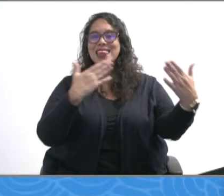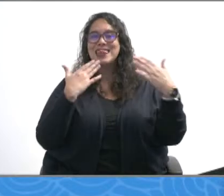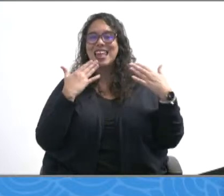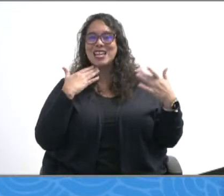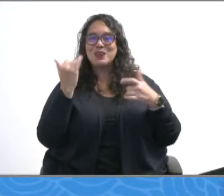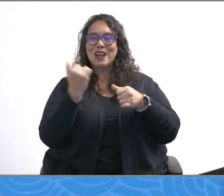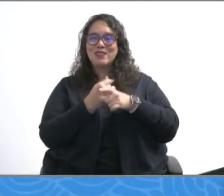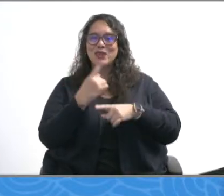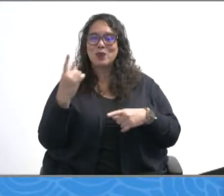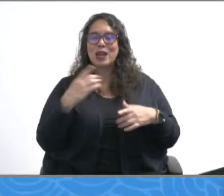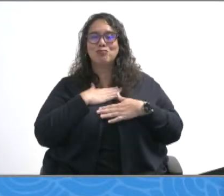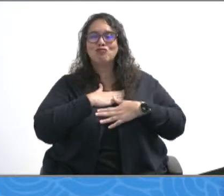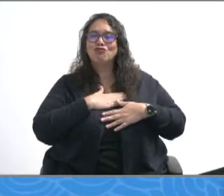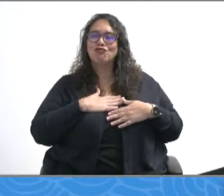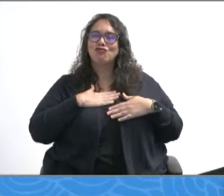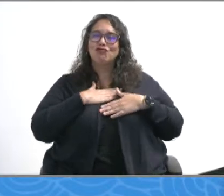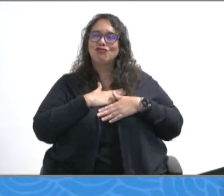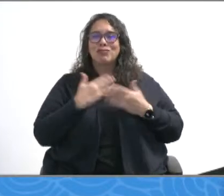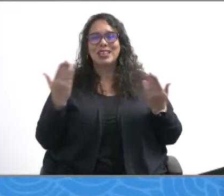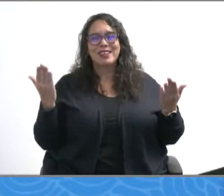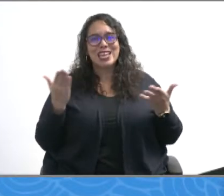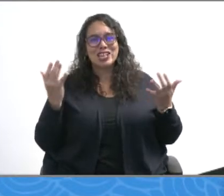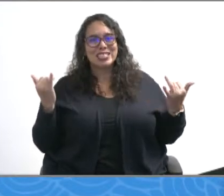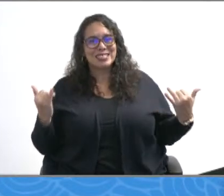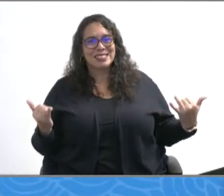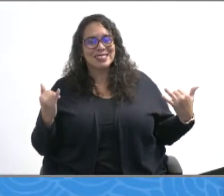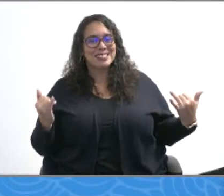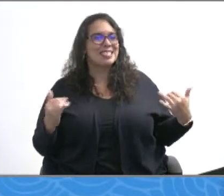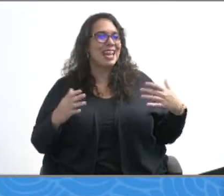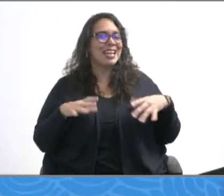and it takes more than just one person